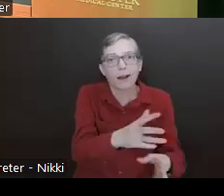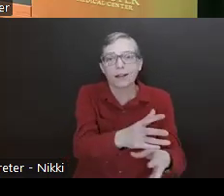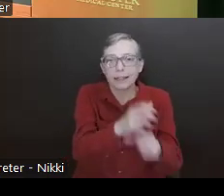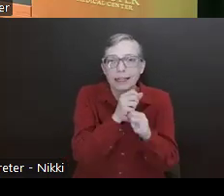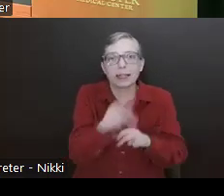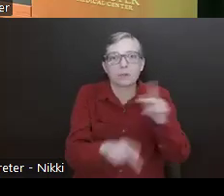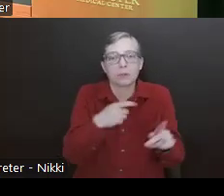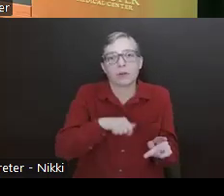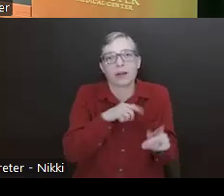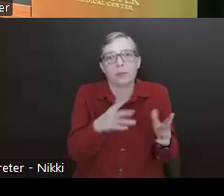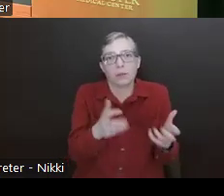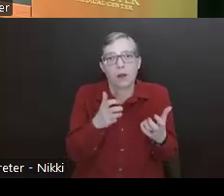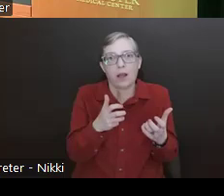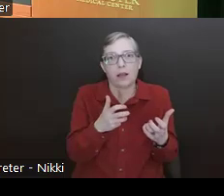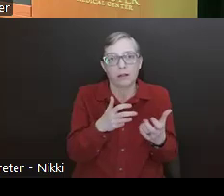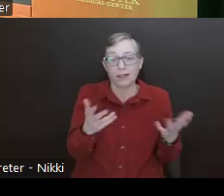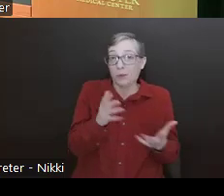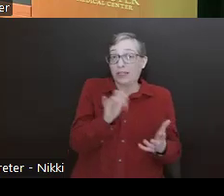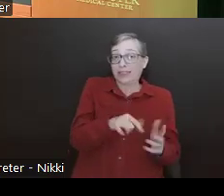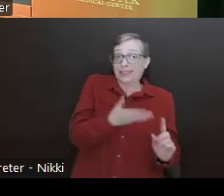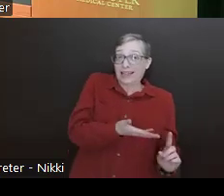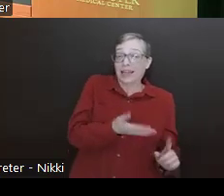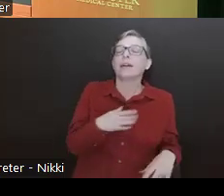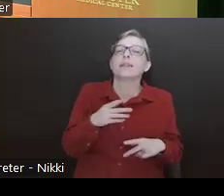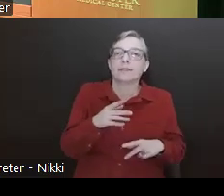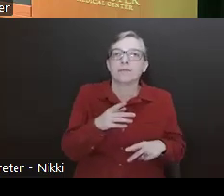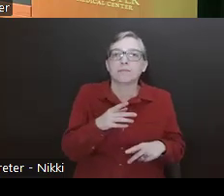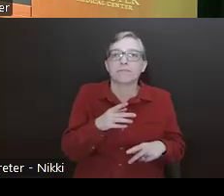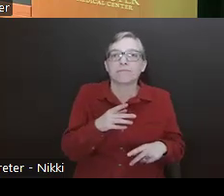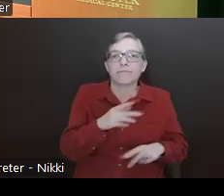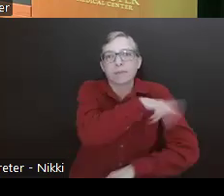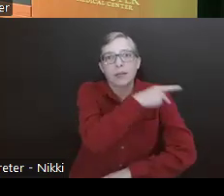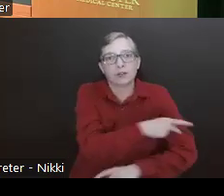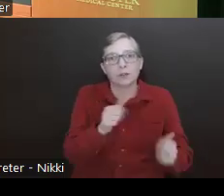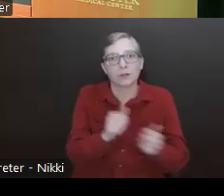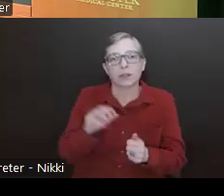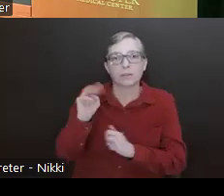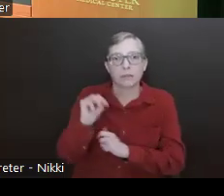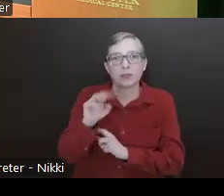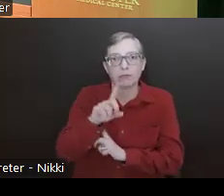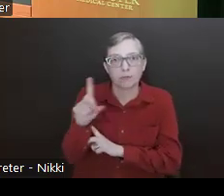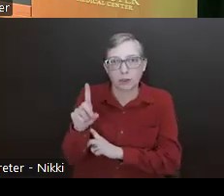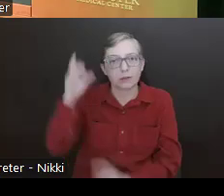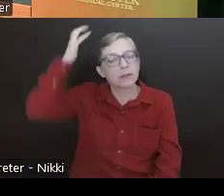depressive disorder um and so we can't really make a lot of conclusions based on kind of negative